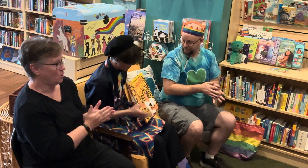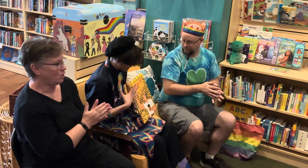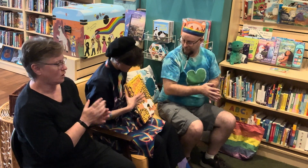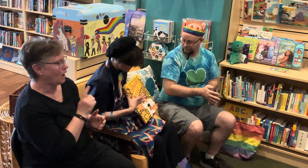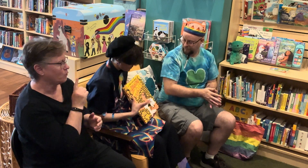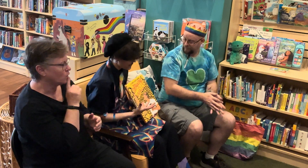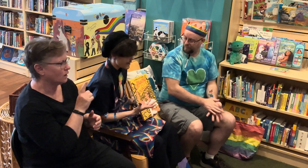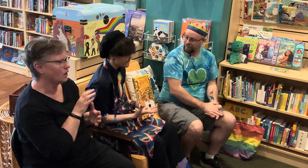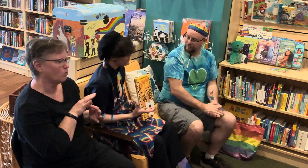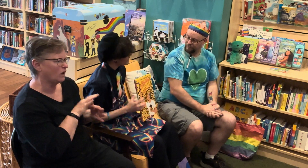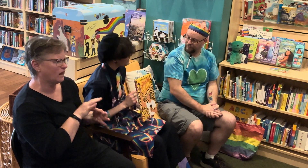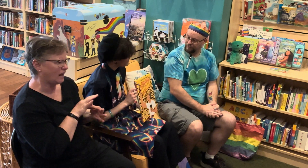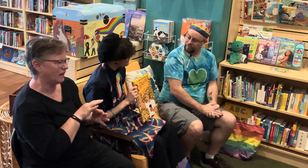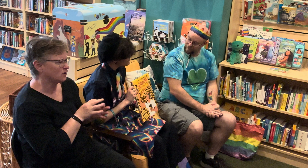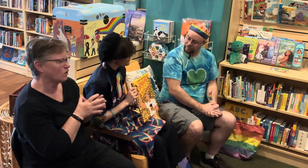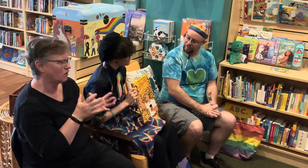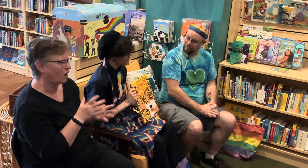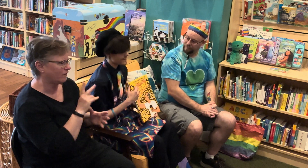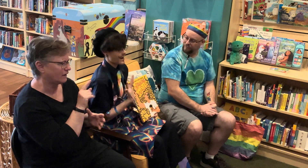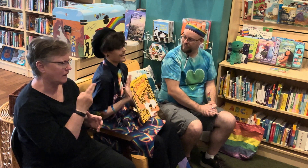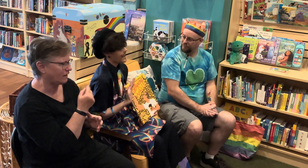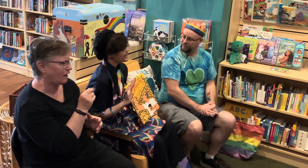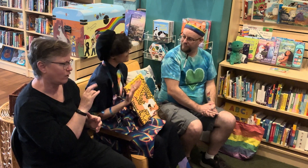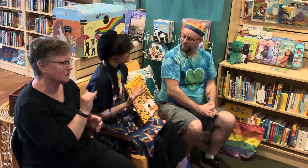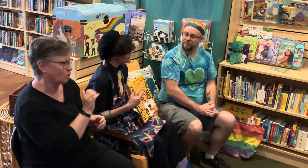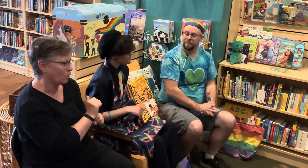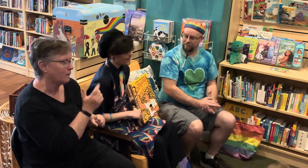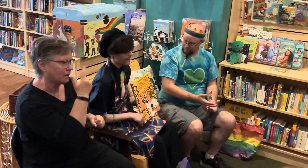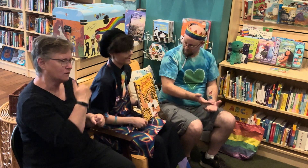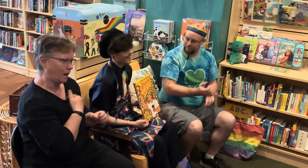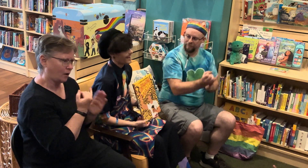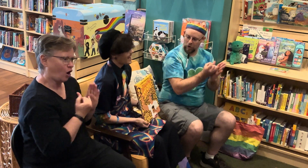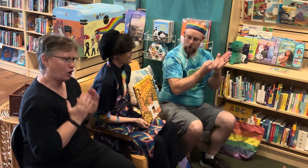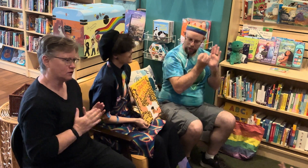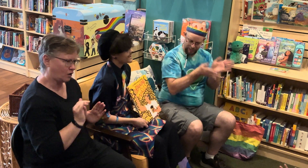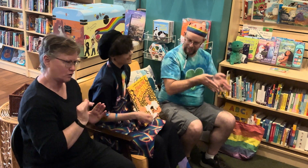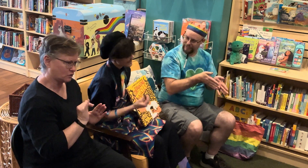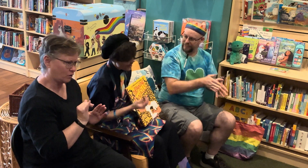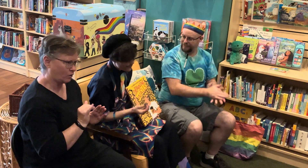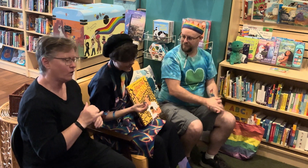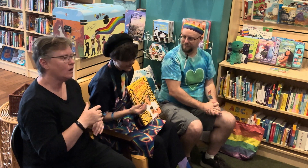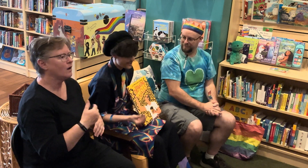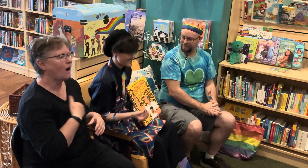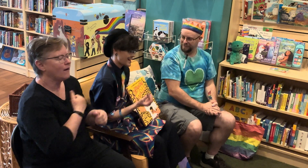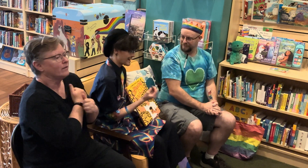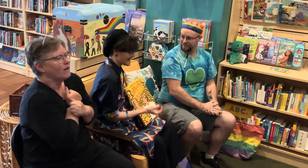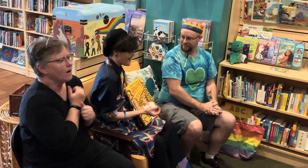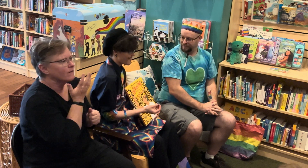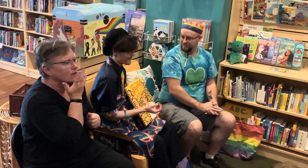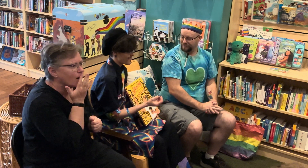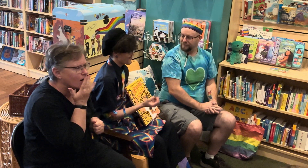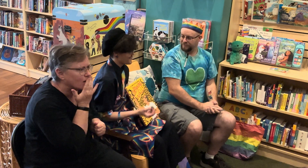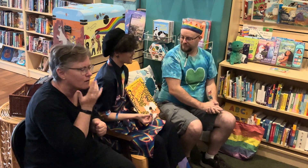relate to a lot of Haring's work because I am an artist as well, and I love colors, and I love